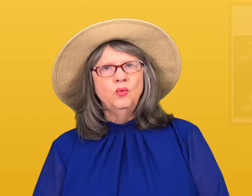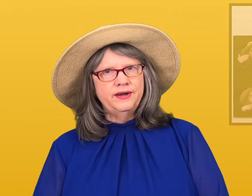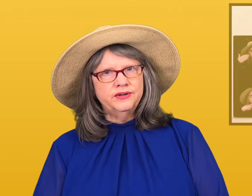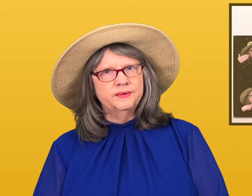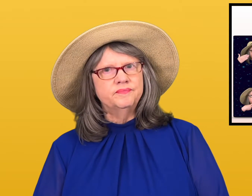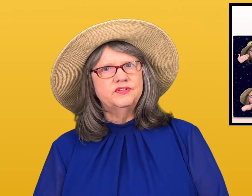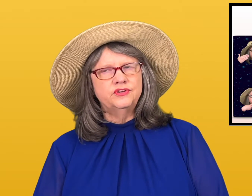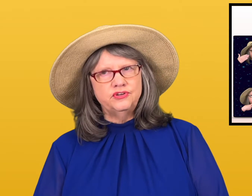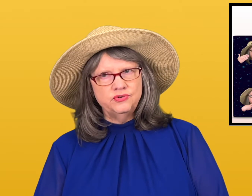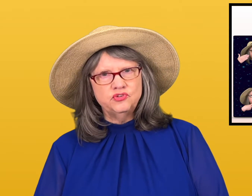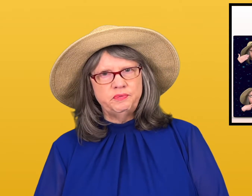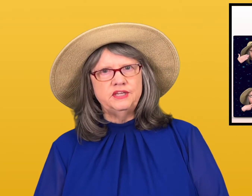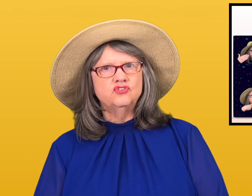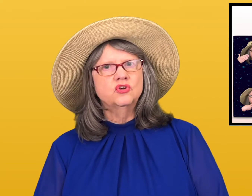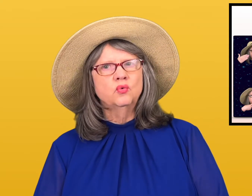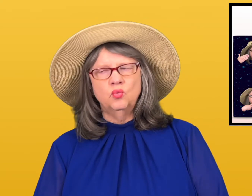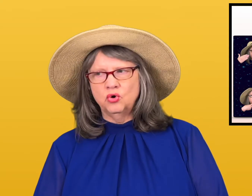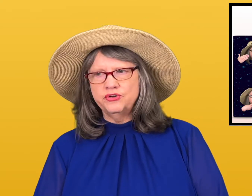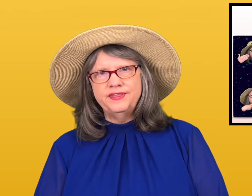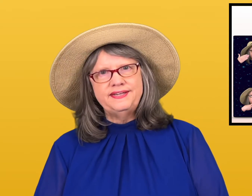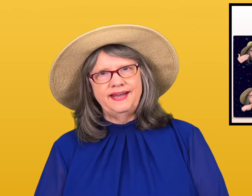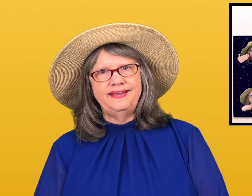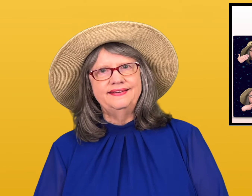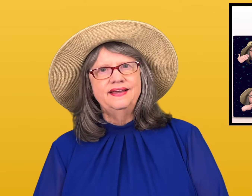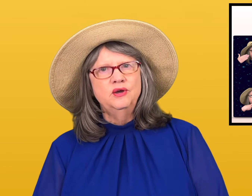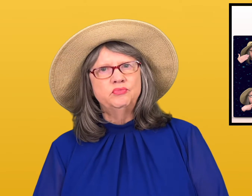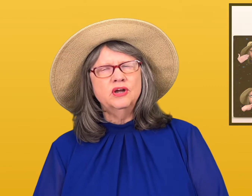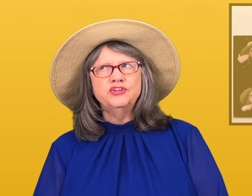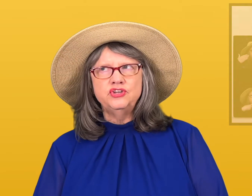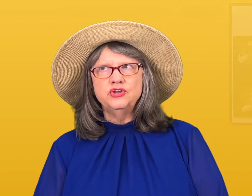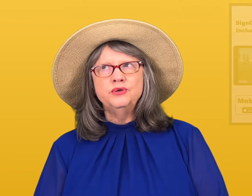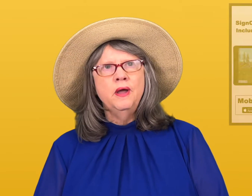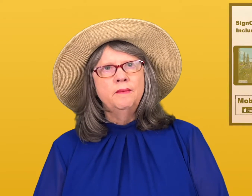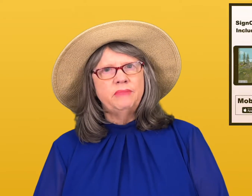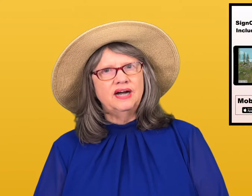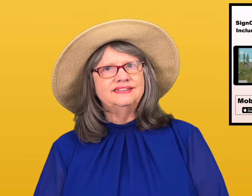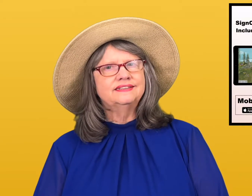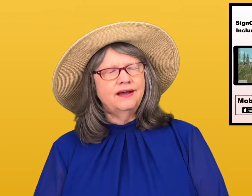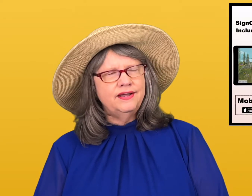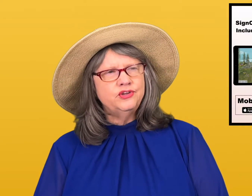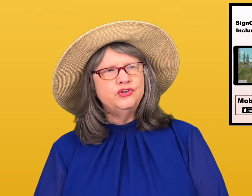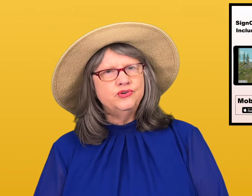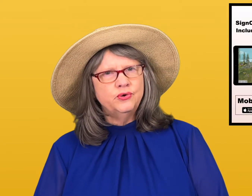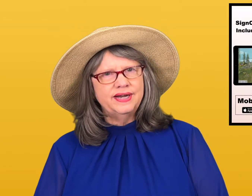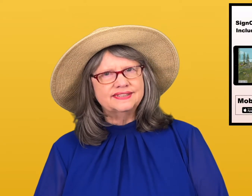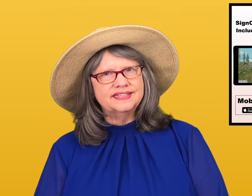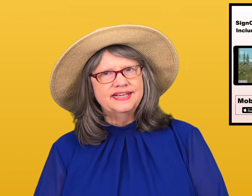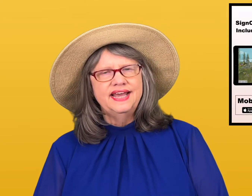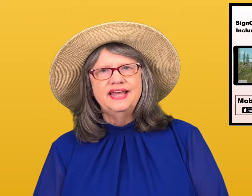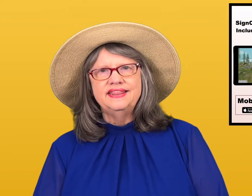Welcome to Cued Speech Word Of The Day, brought to you by SignCueQuest,